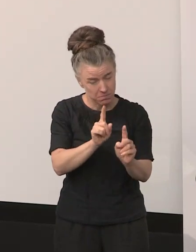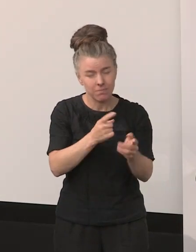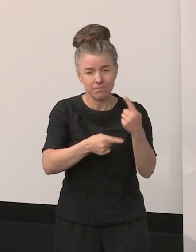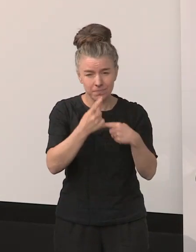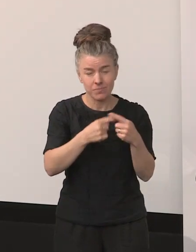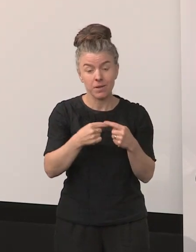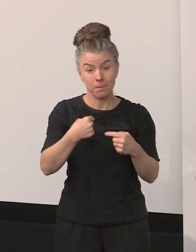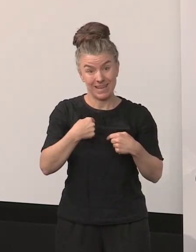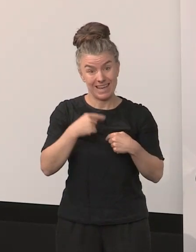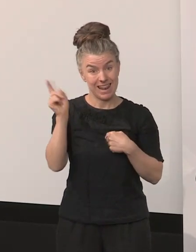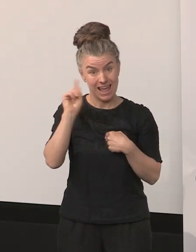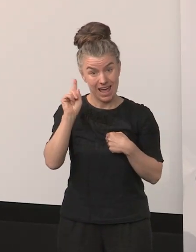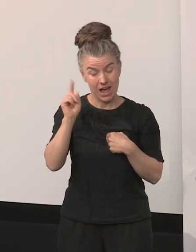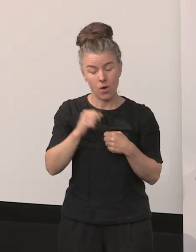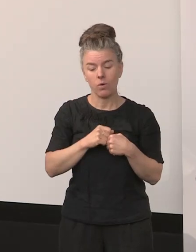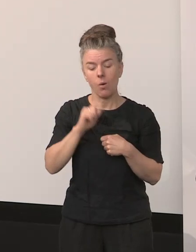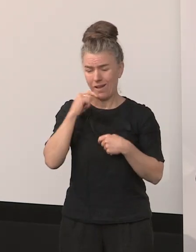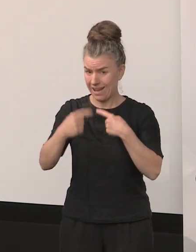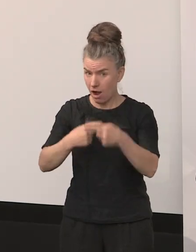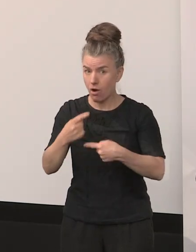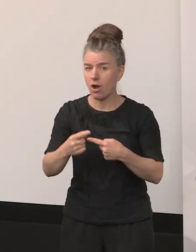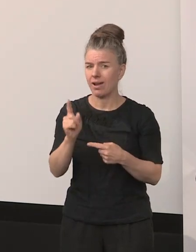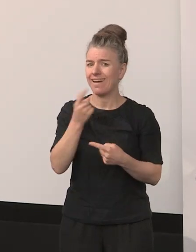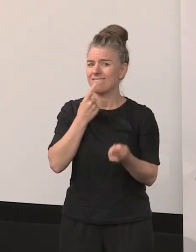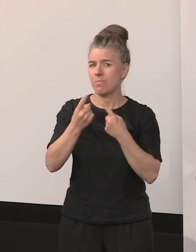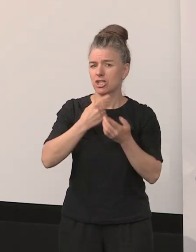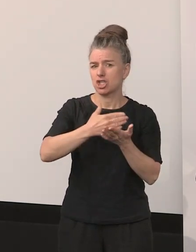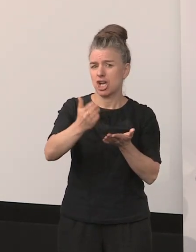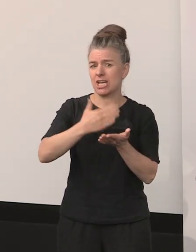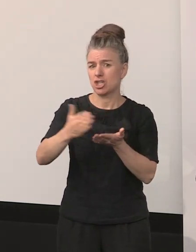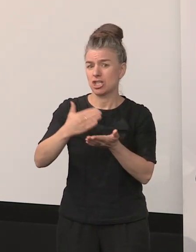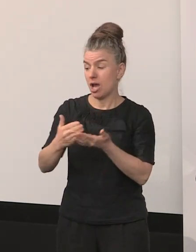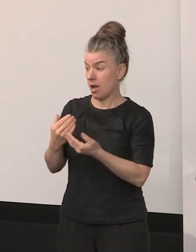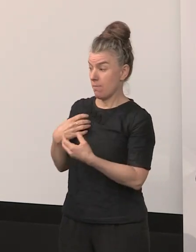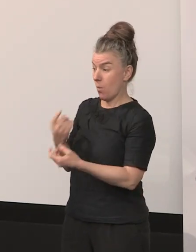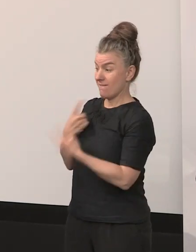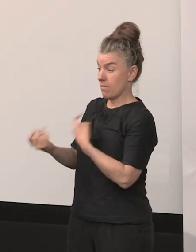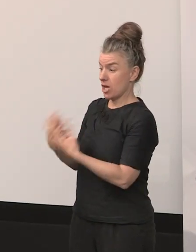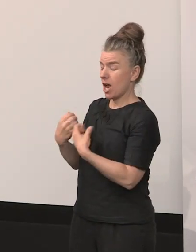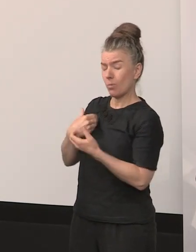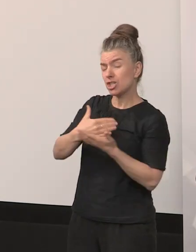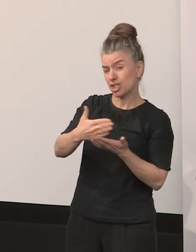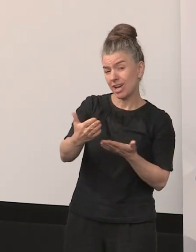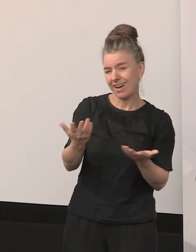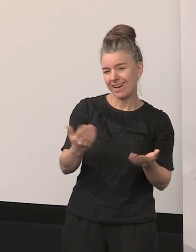of the exchange, which is why we have verified that in Auckland. So, what I am doing, and will continue to do, is to